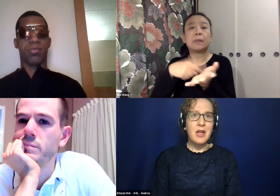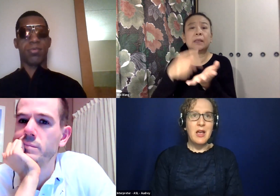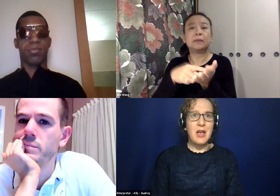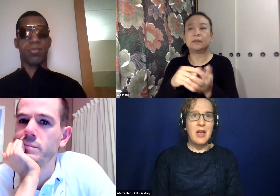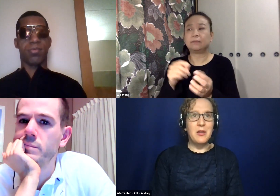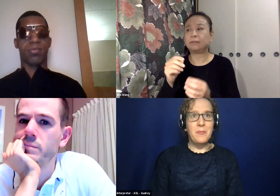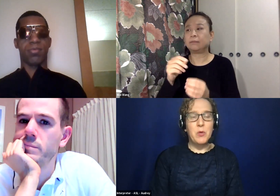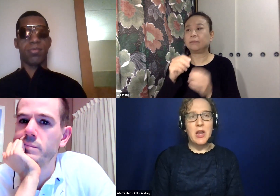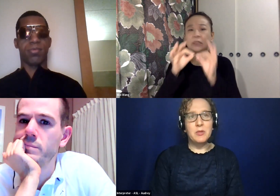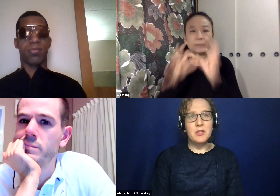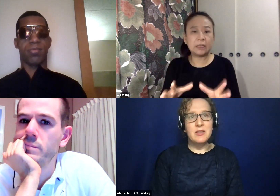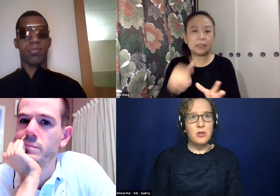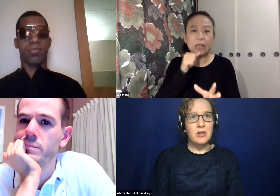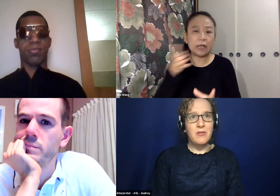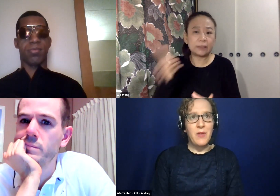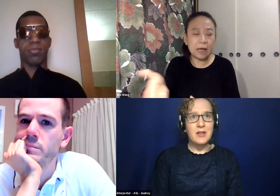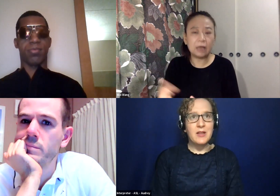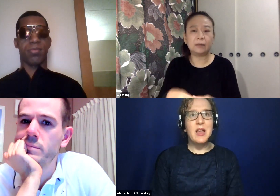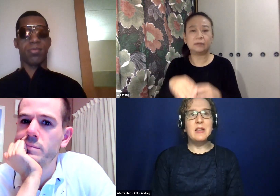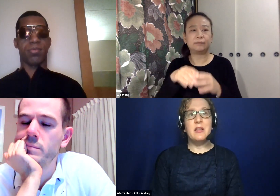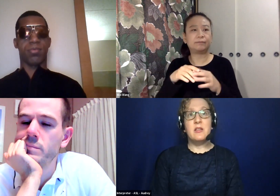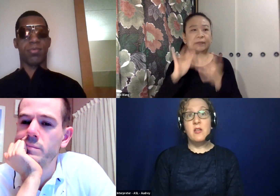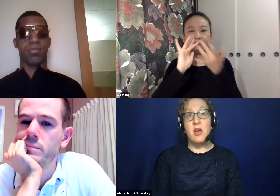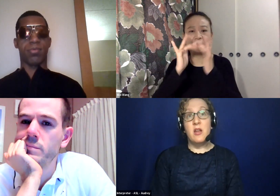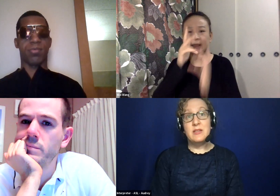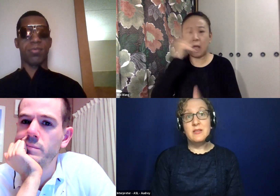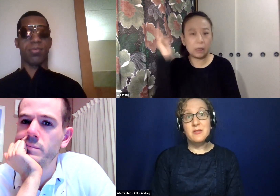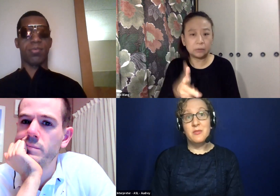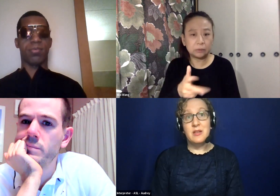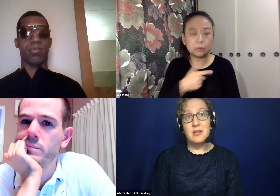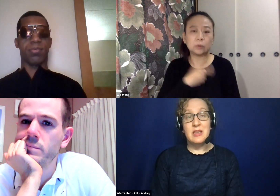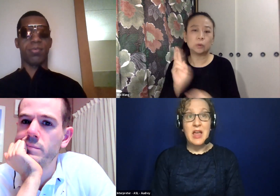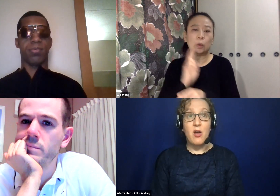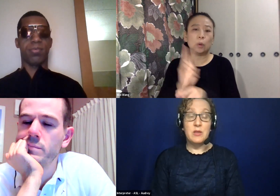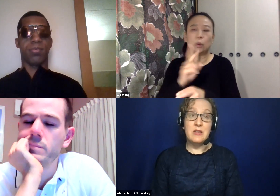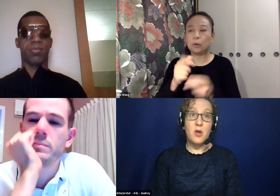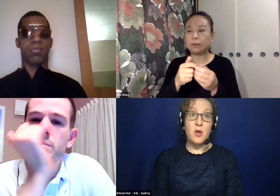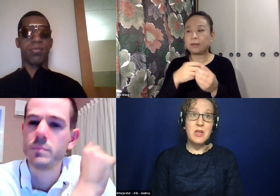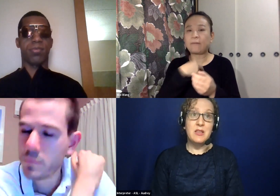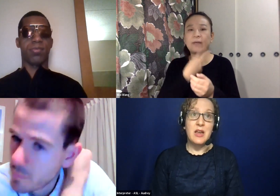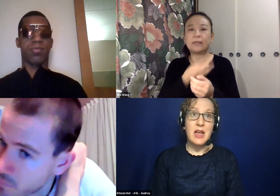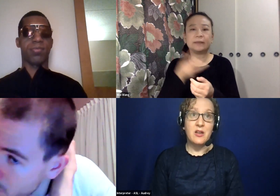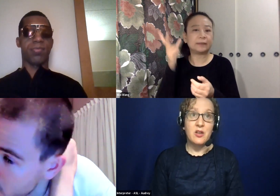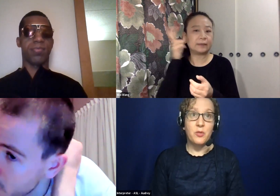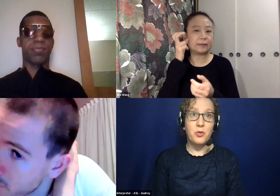they weren't able to schedule in advance, and that didn't always mean that I had an